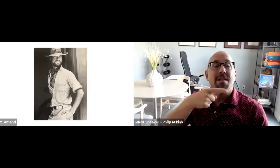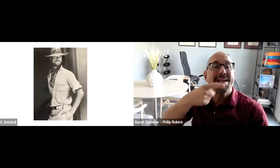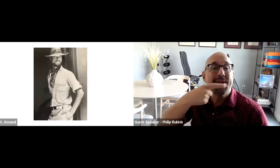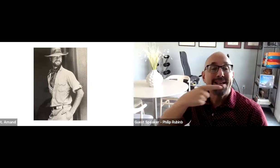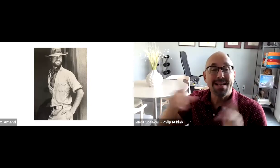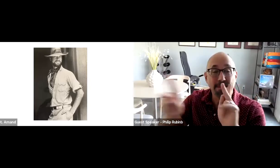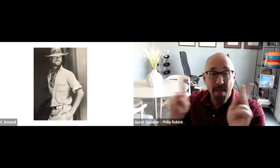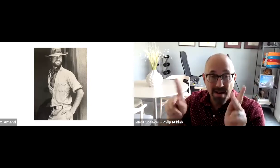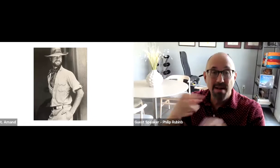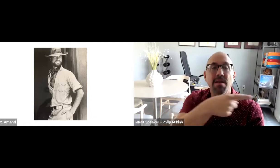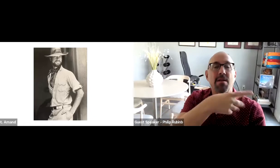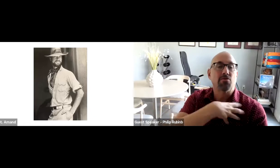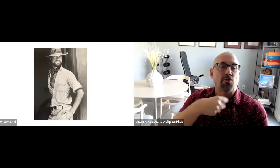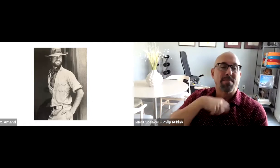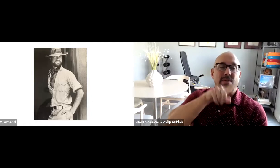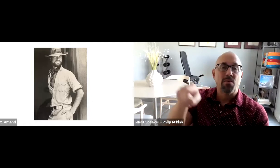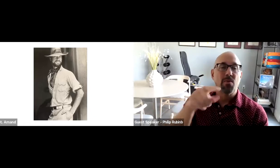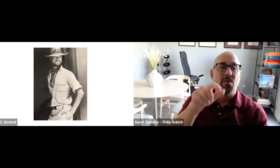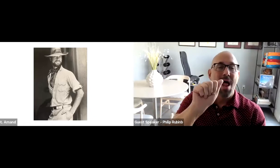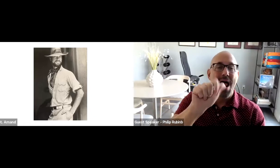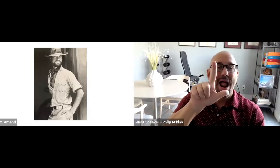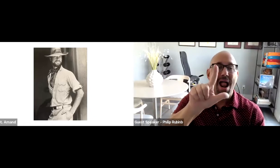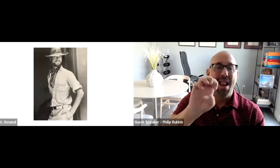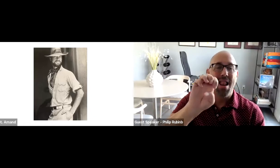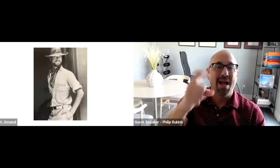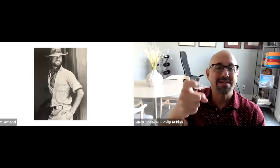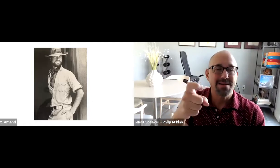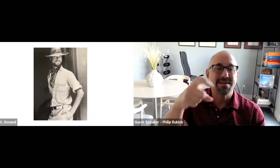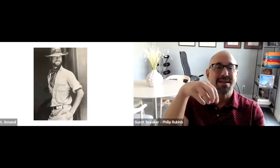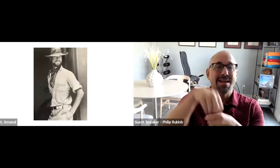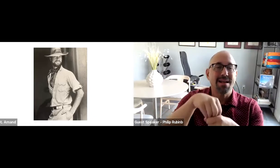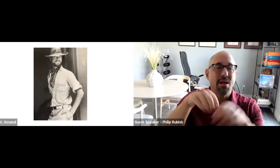People just really loved interacting with Guy and people at his parties.